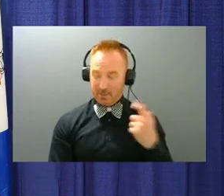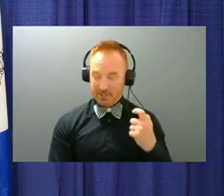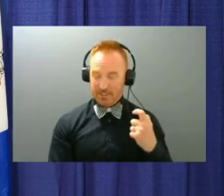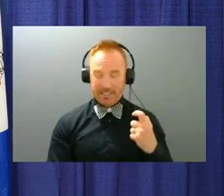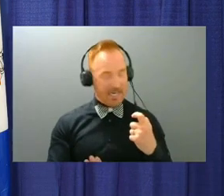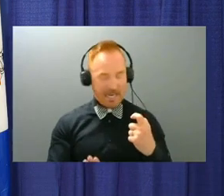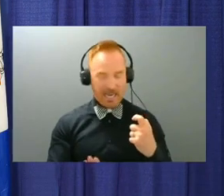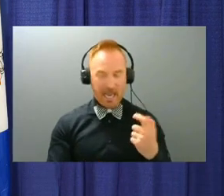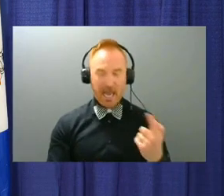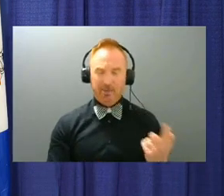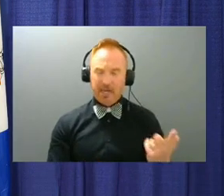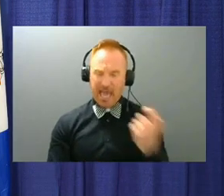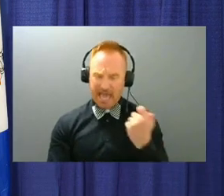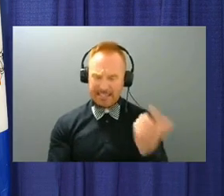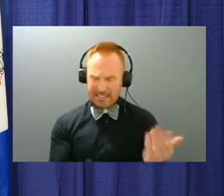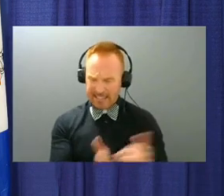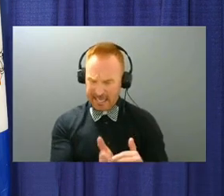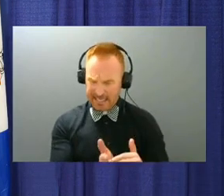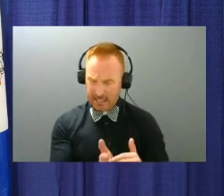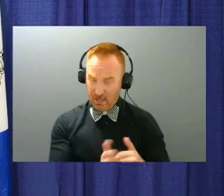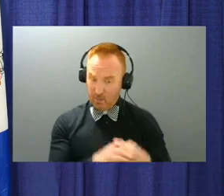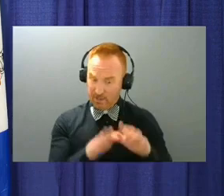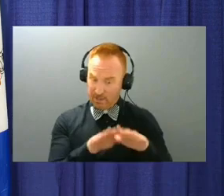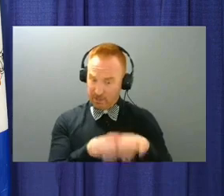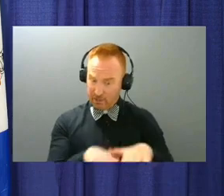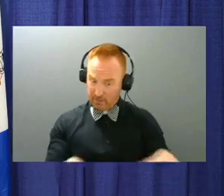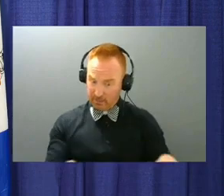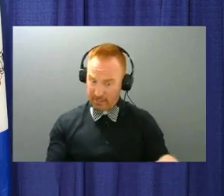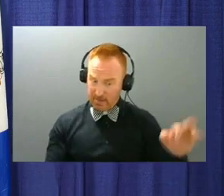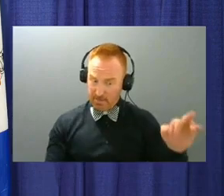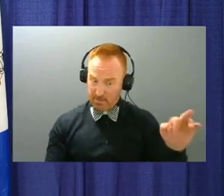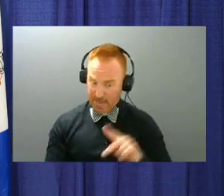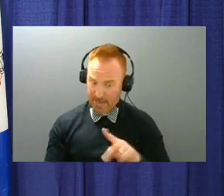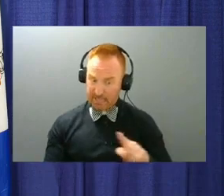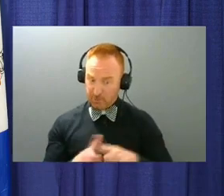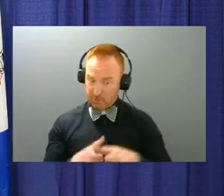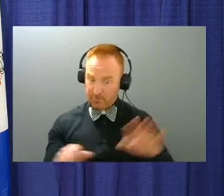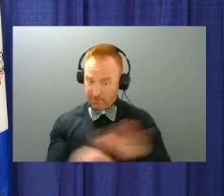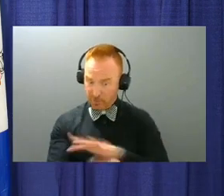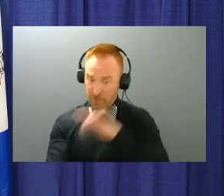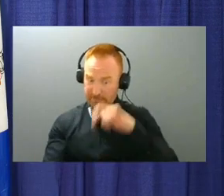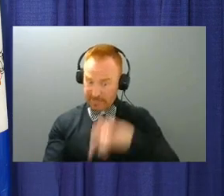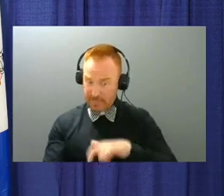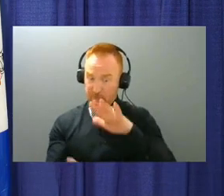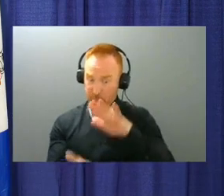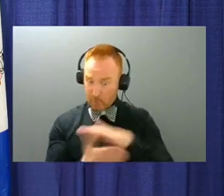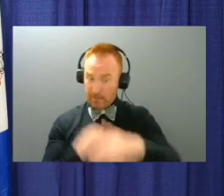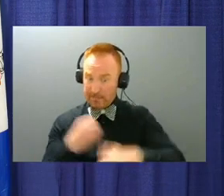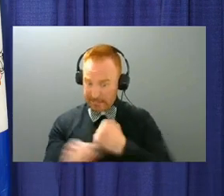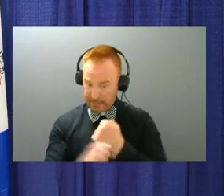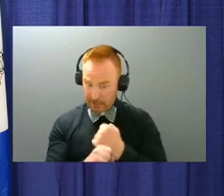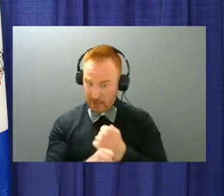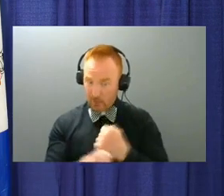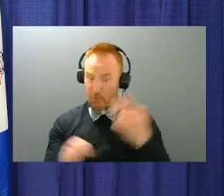to sacrifice my second question to reask the question. Will the kids be brought back to a full-time school year with